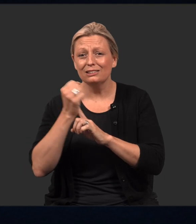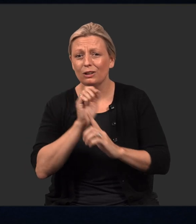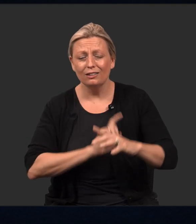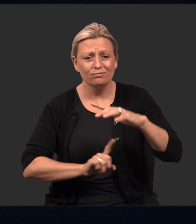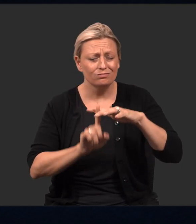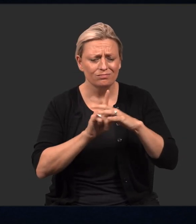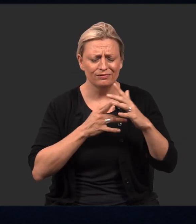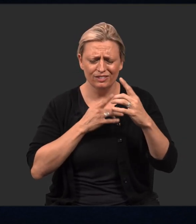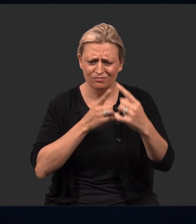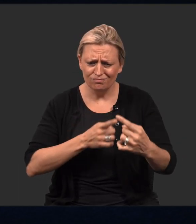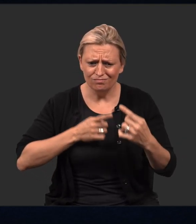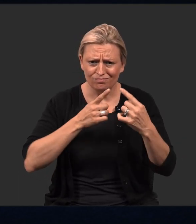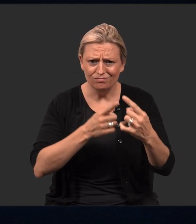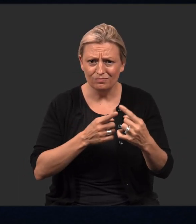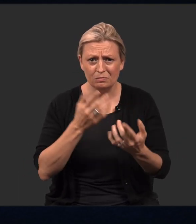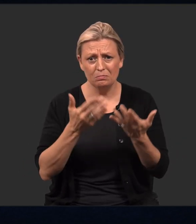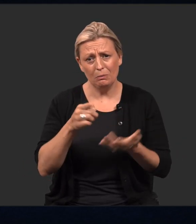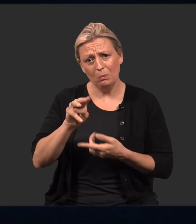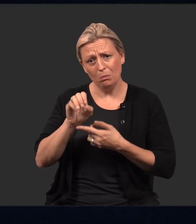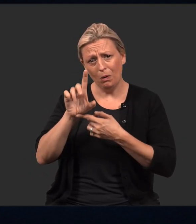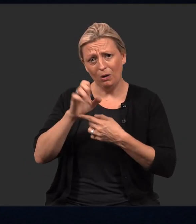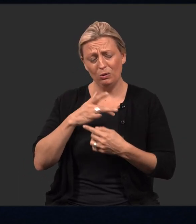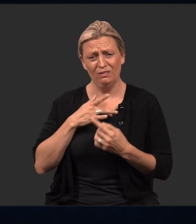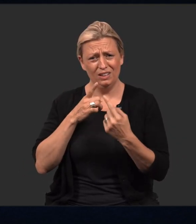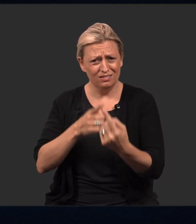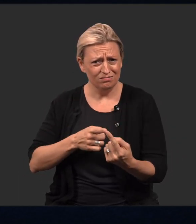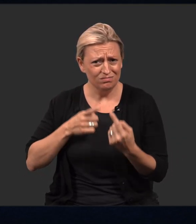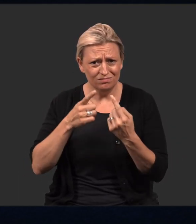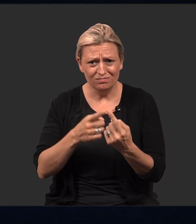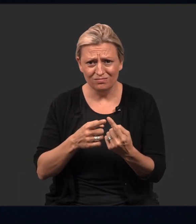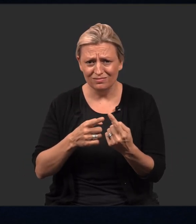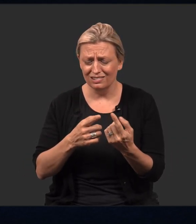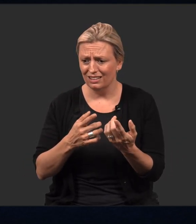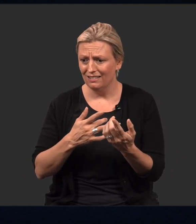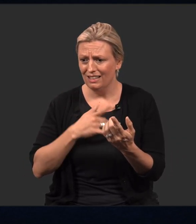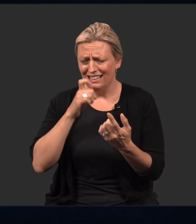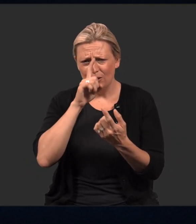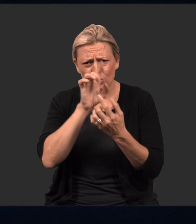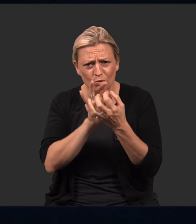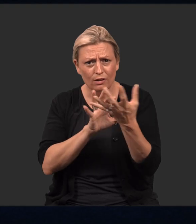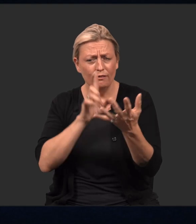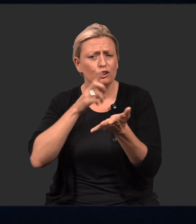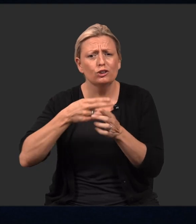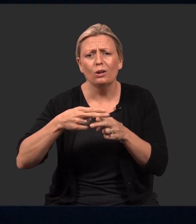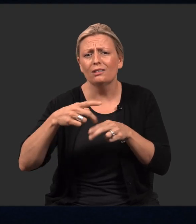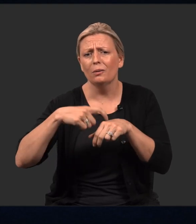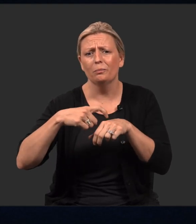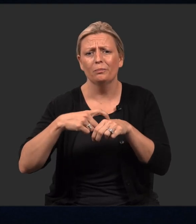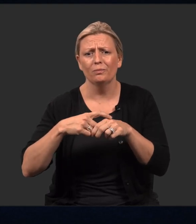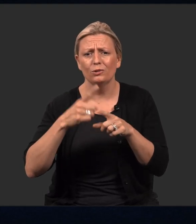Maybe you will find yourself in a situation where you are really struggling, and you just feel you need to disconnect, even for a short time.